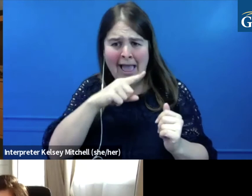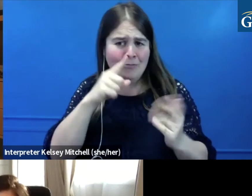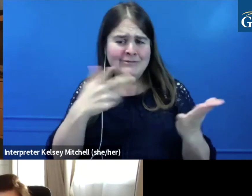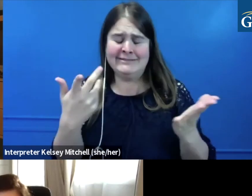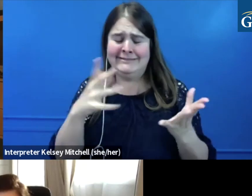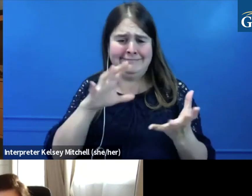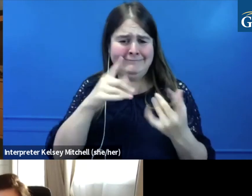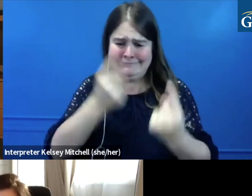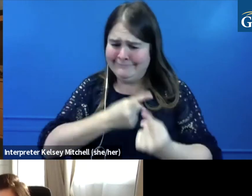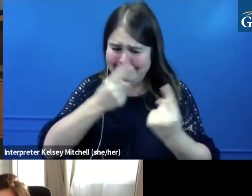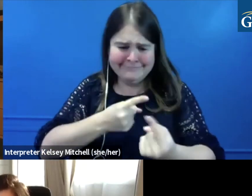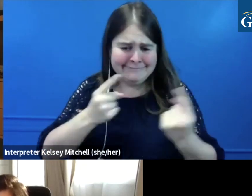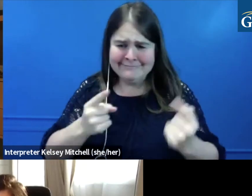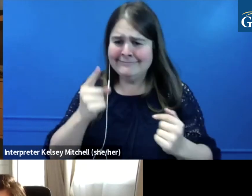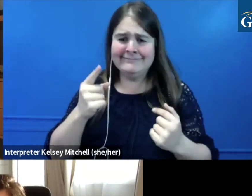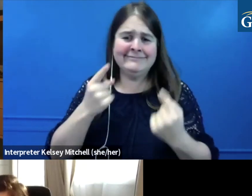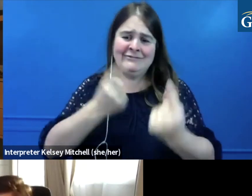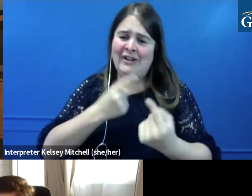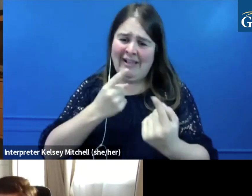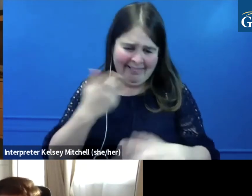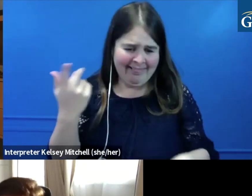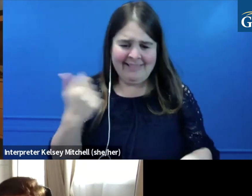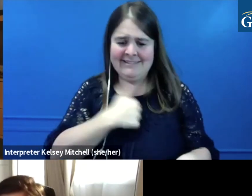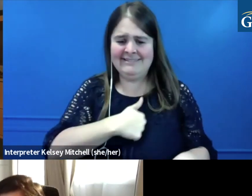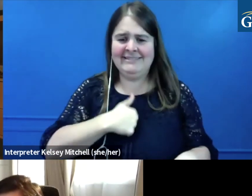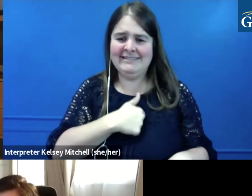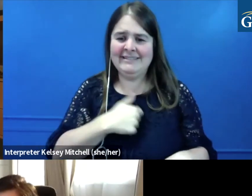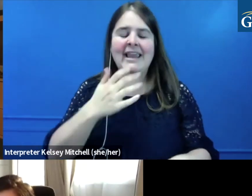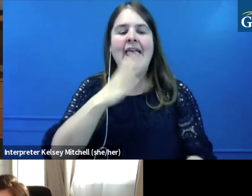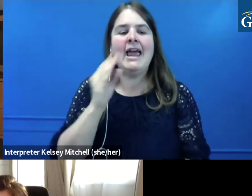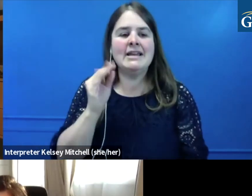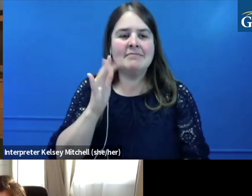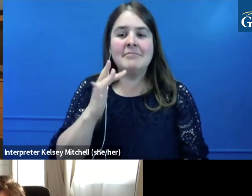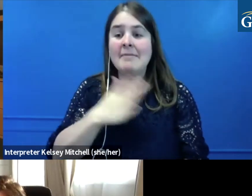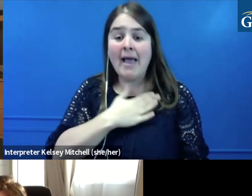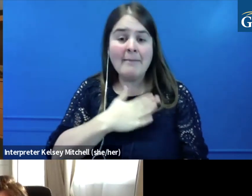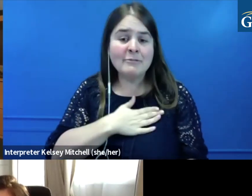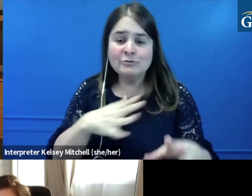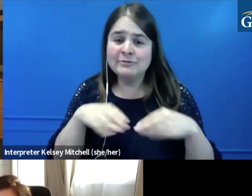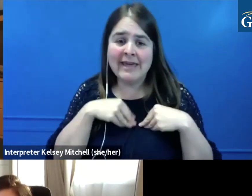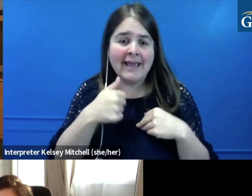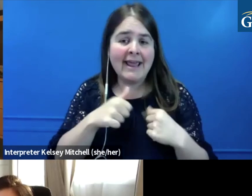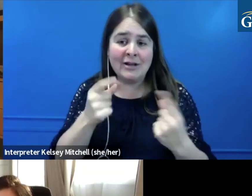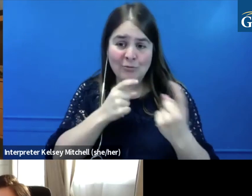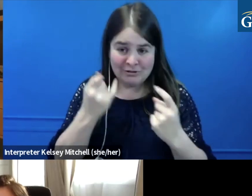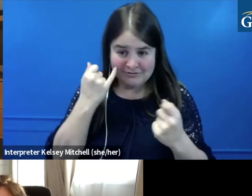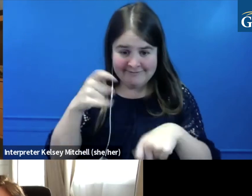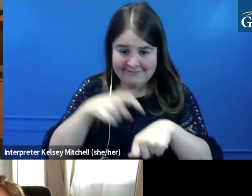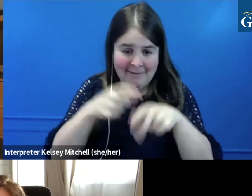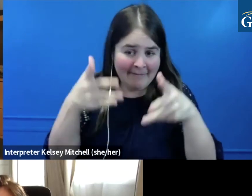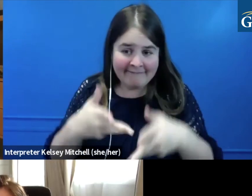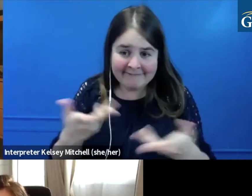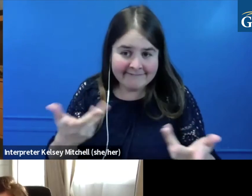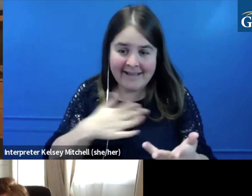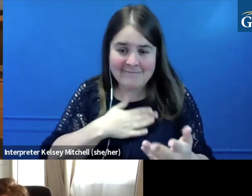i'm gonna have to read and i'd be happy to take questions if